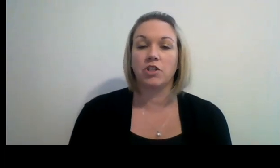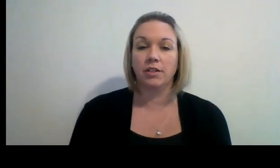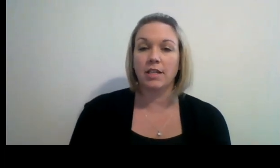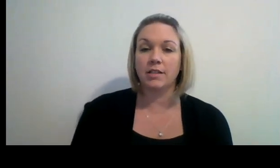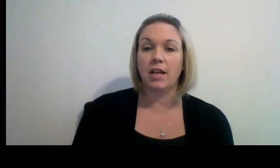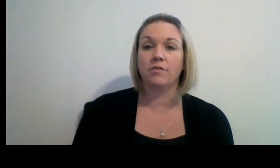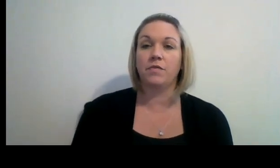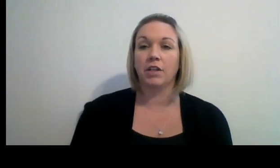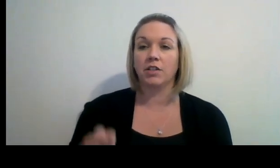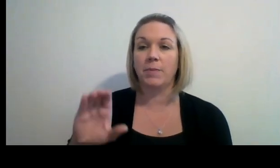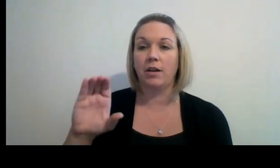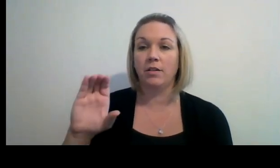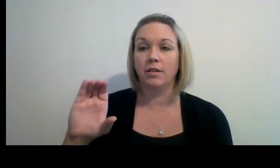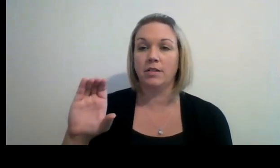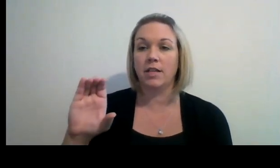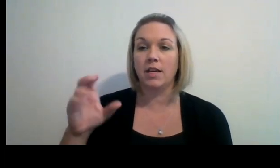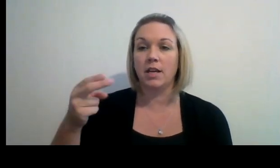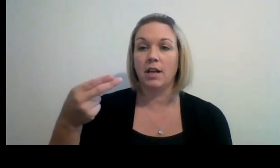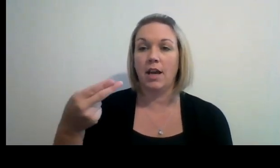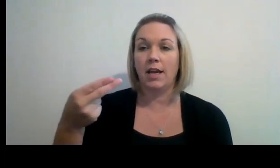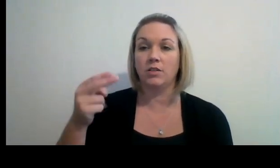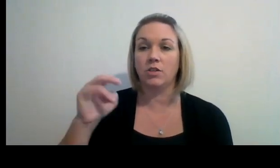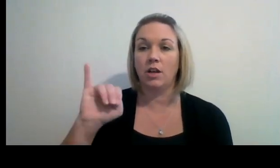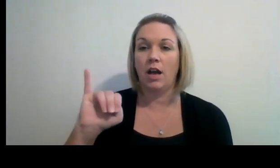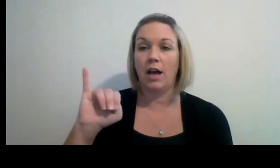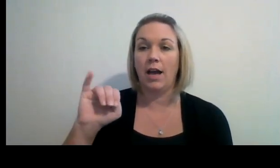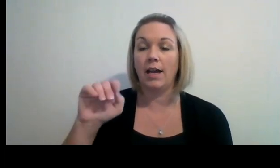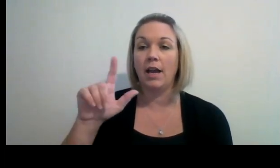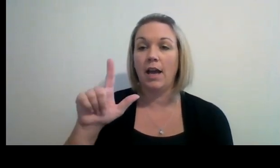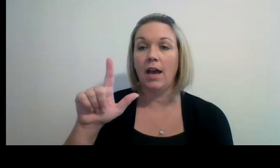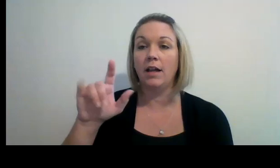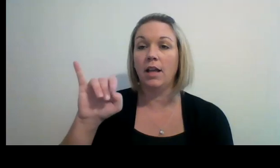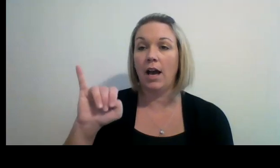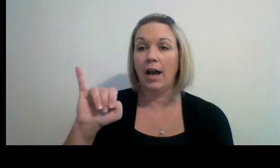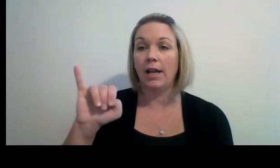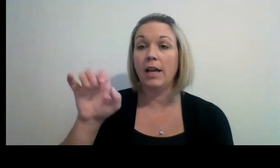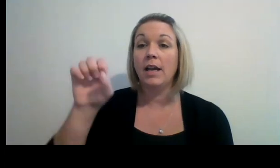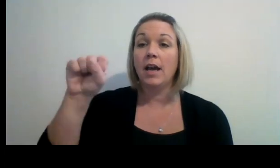Chili's, I would fingerspell C-H-I-L-I